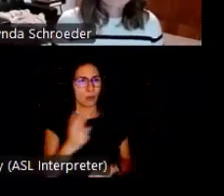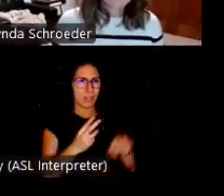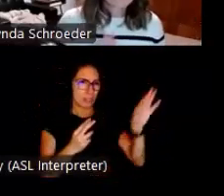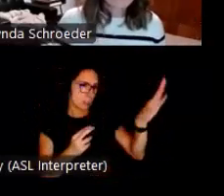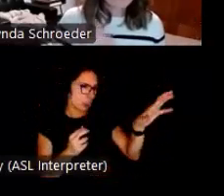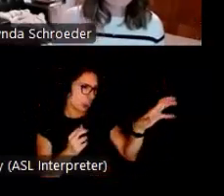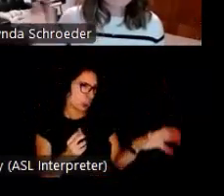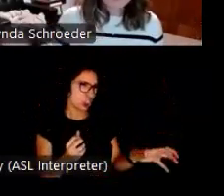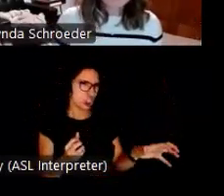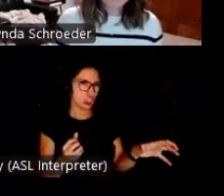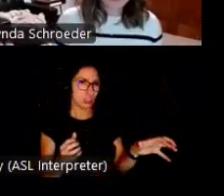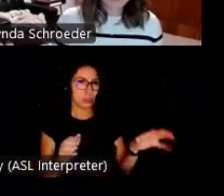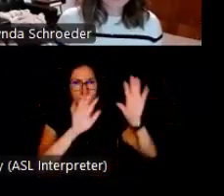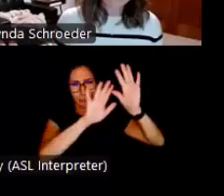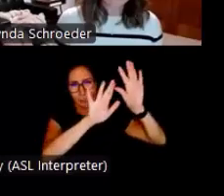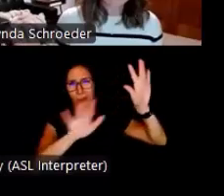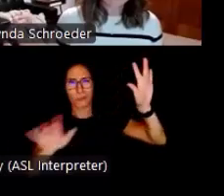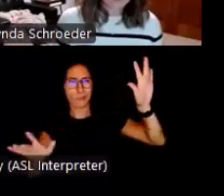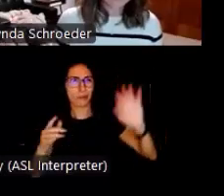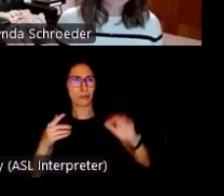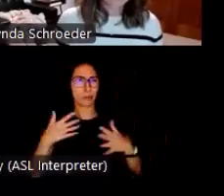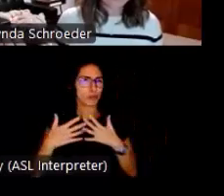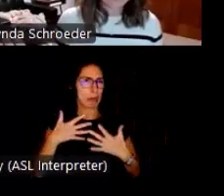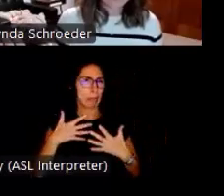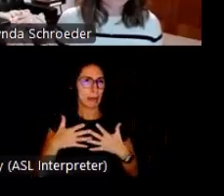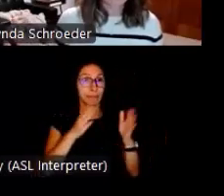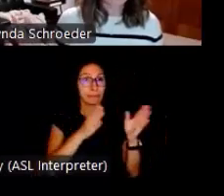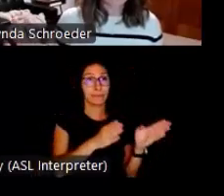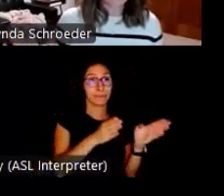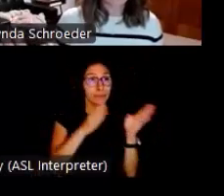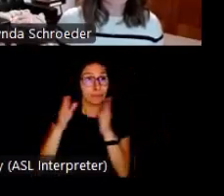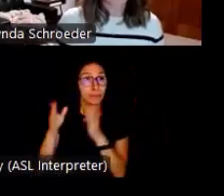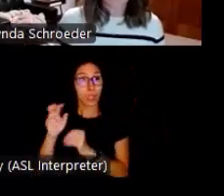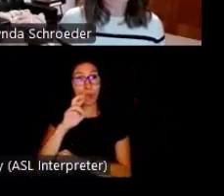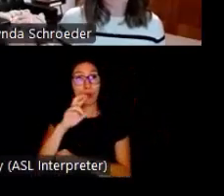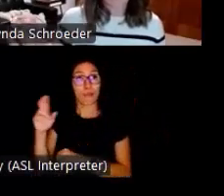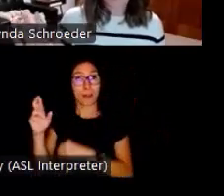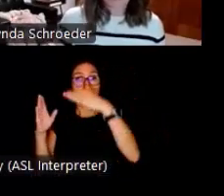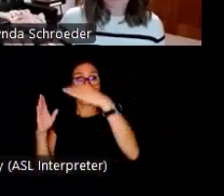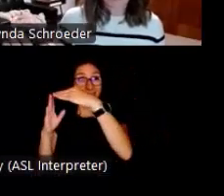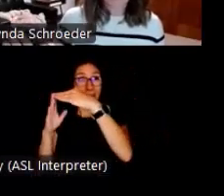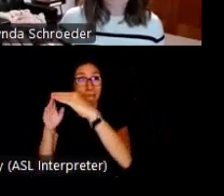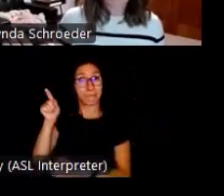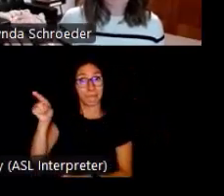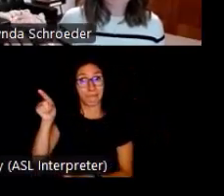The map next to it, dark green is considered the rural area.